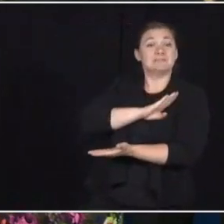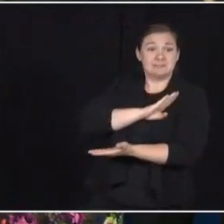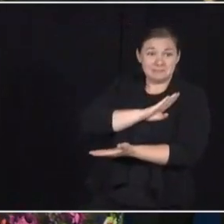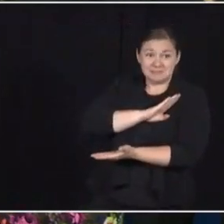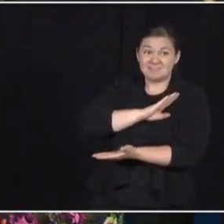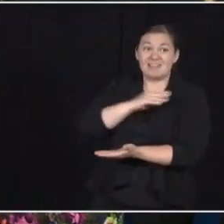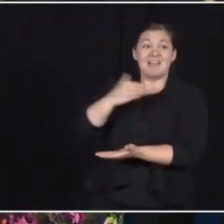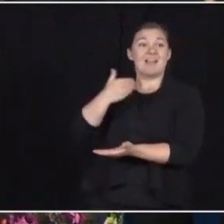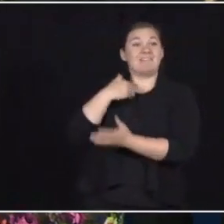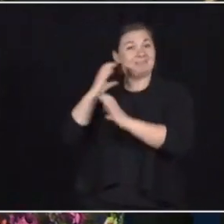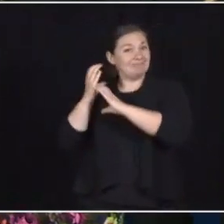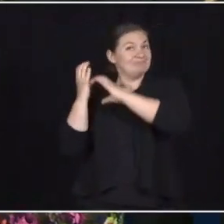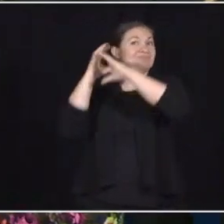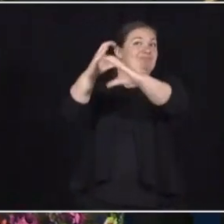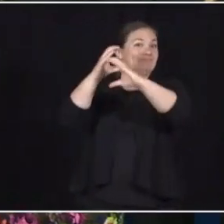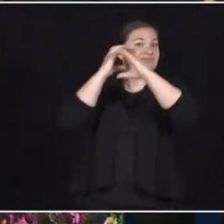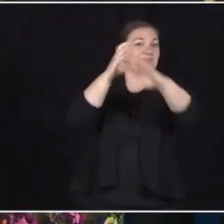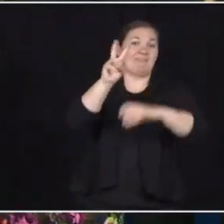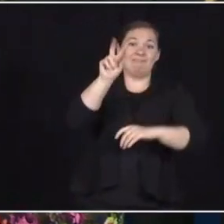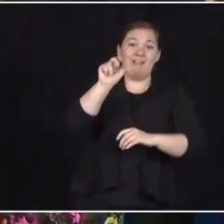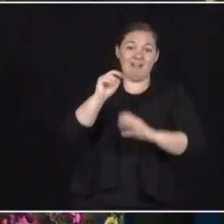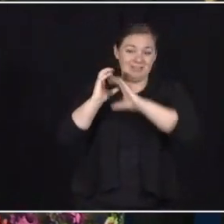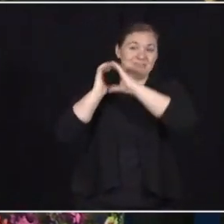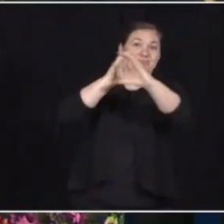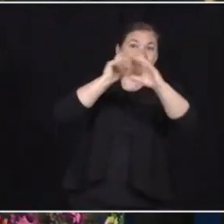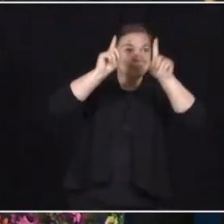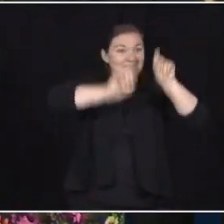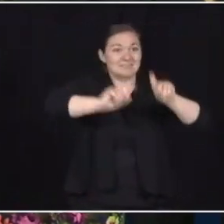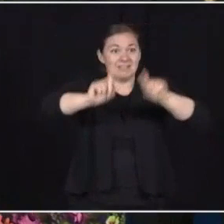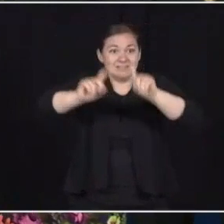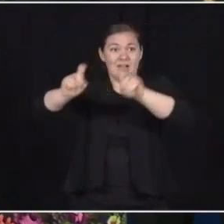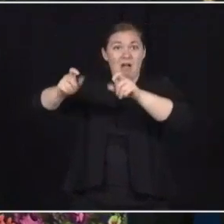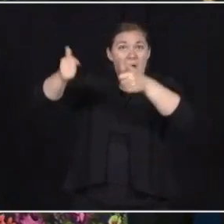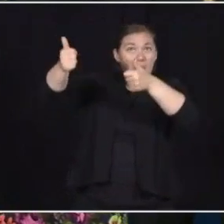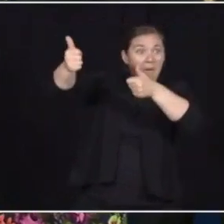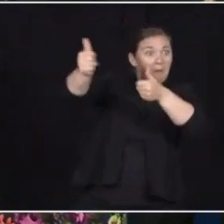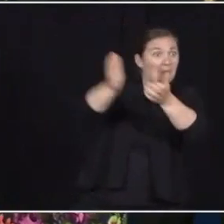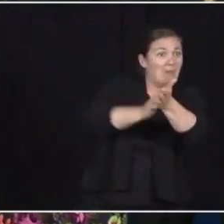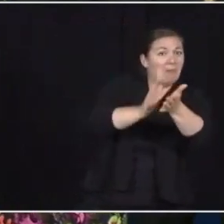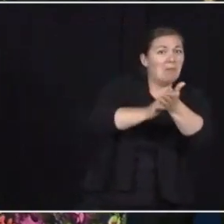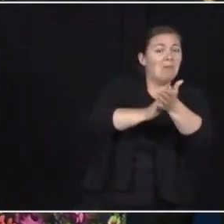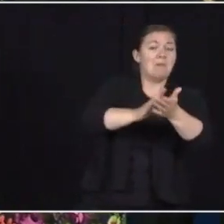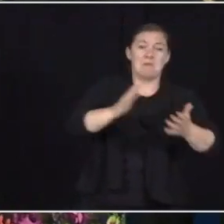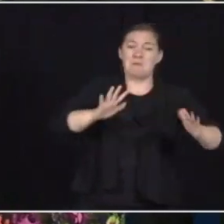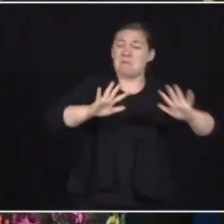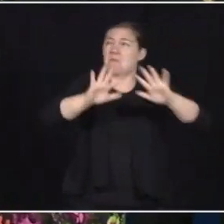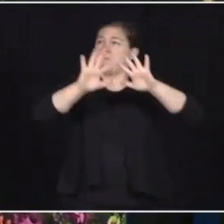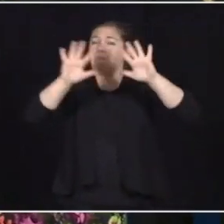So, thank you to all of the public health folks not interested in his team. Forgetting out there. Mobile units.